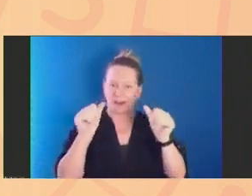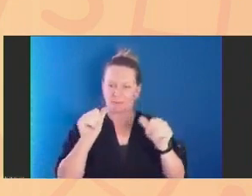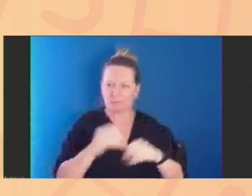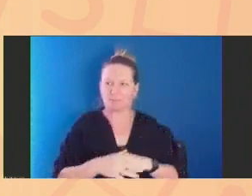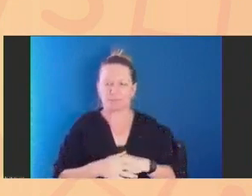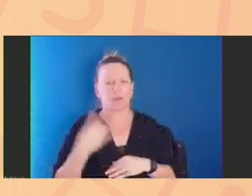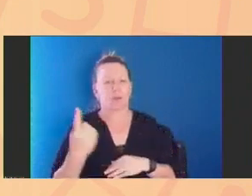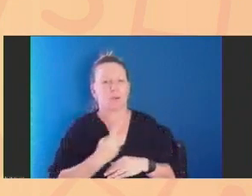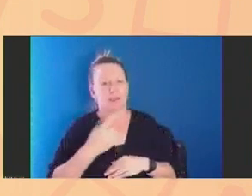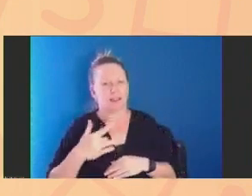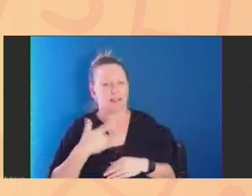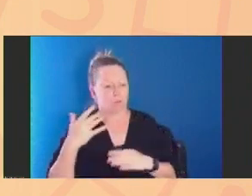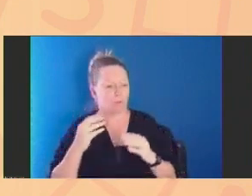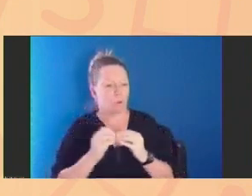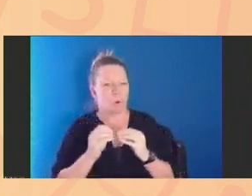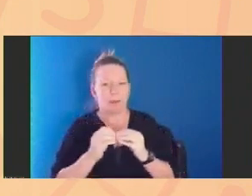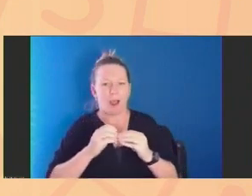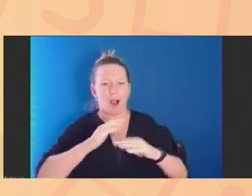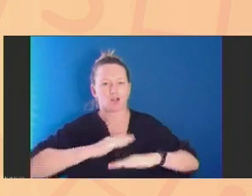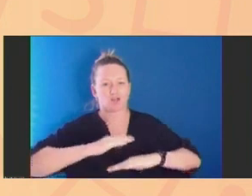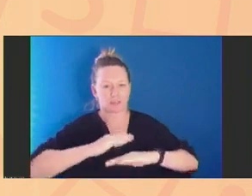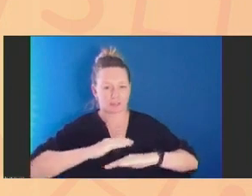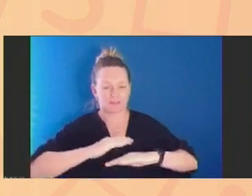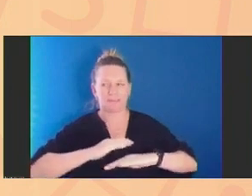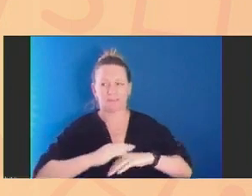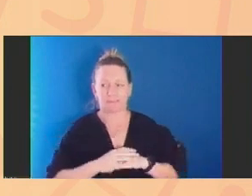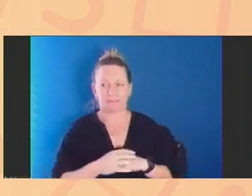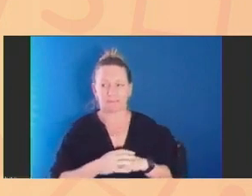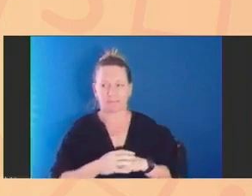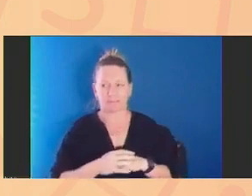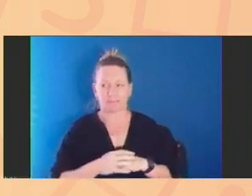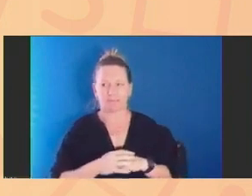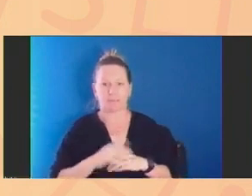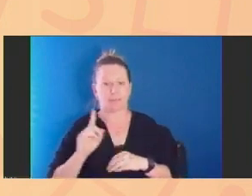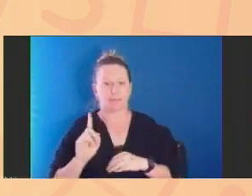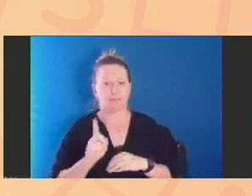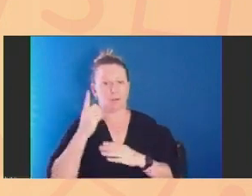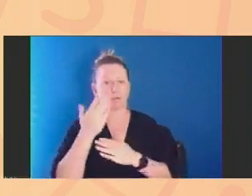so the first songs and language stories we're going to share are (UNKNOWN),